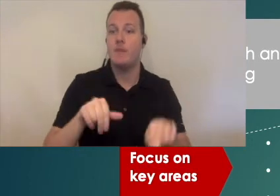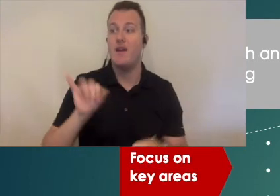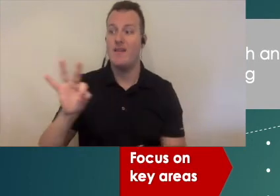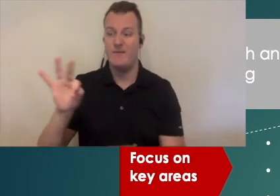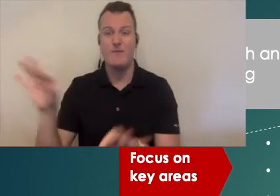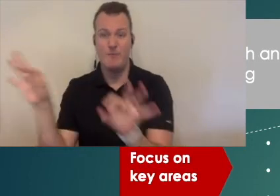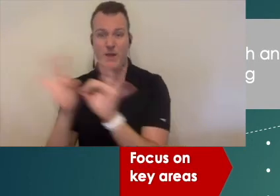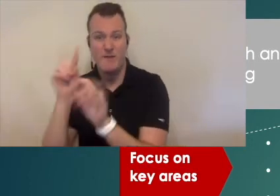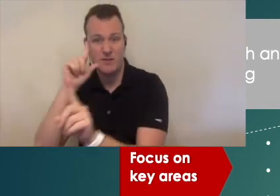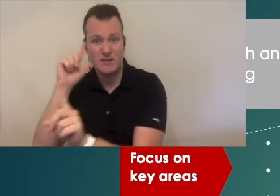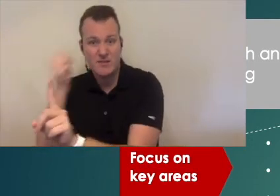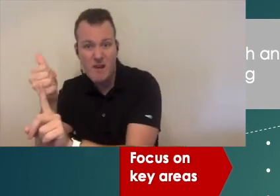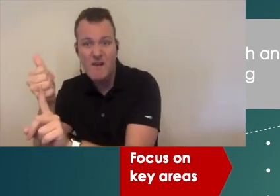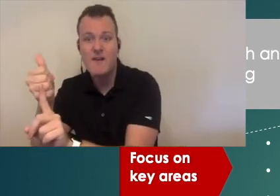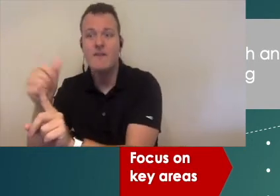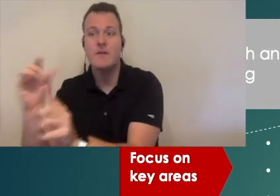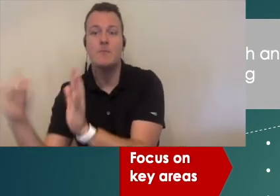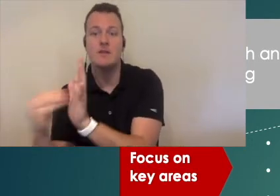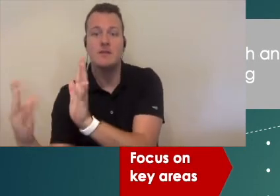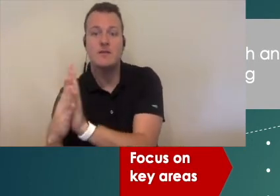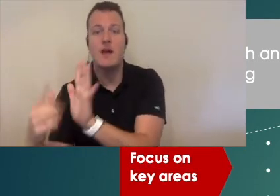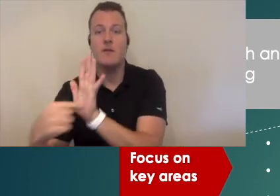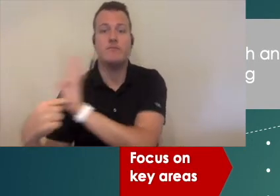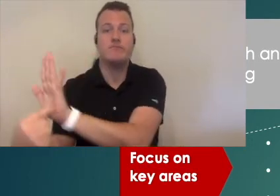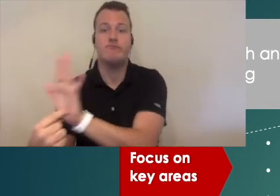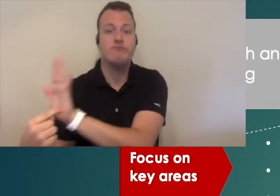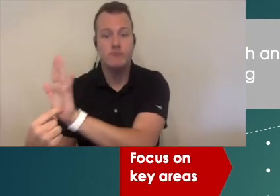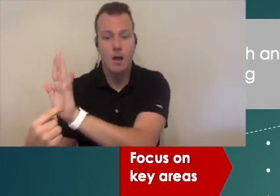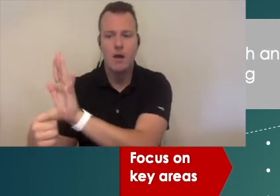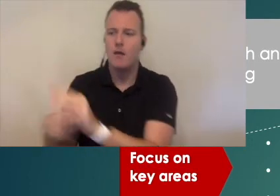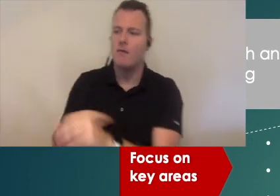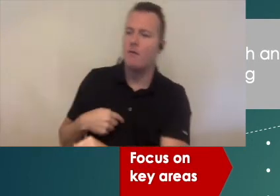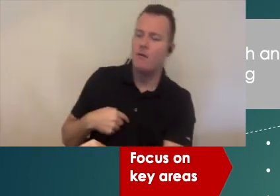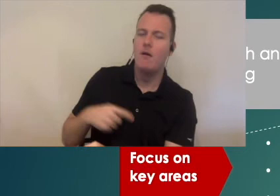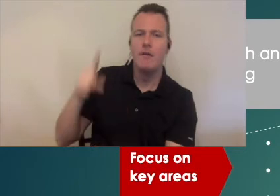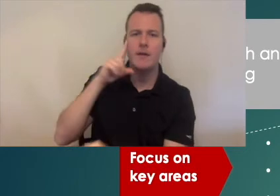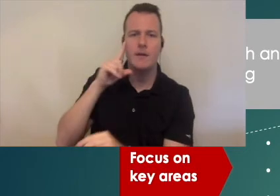employer to put it in their public facing language on their website, they're